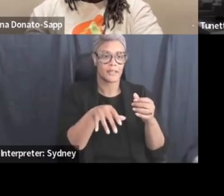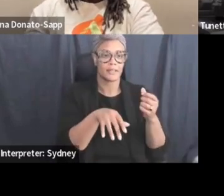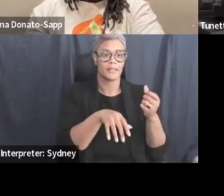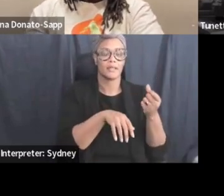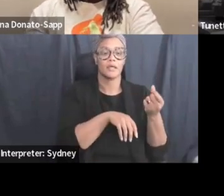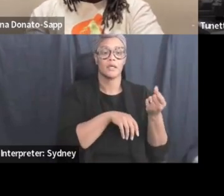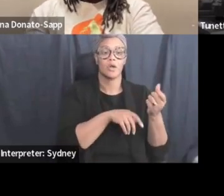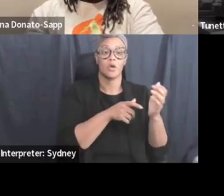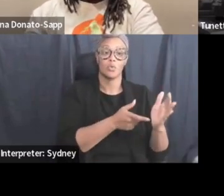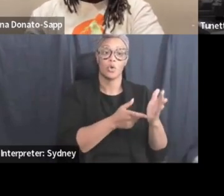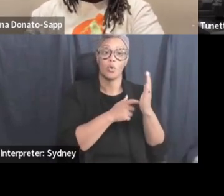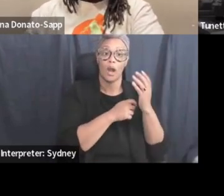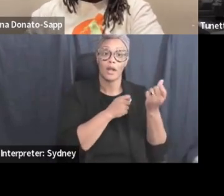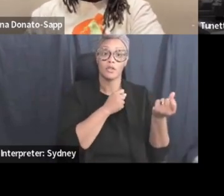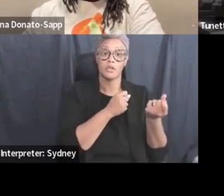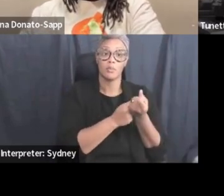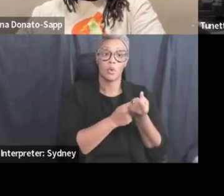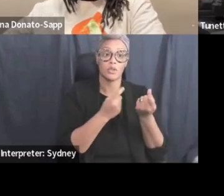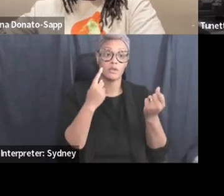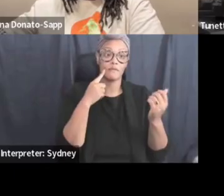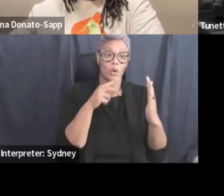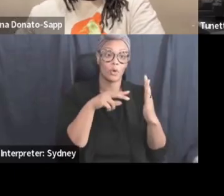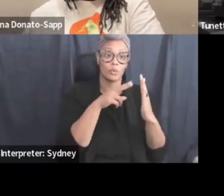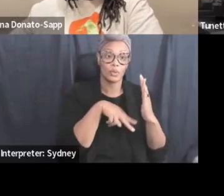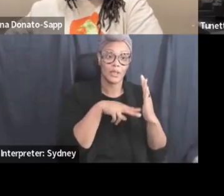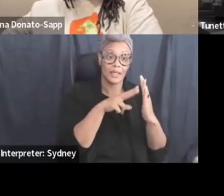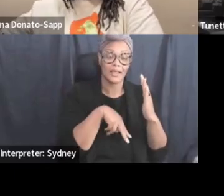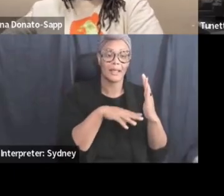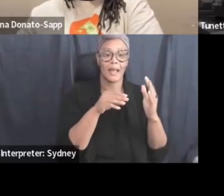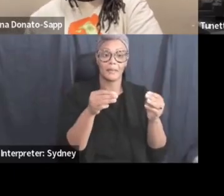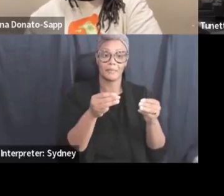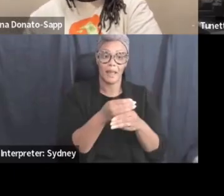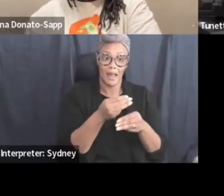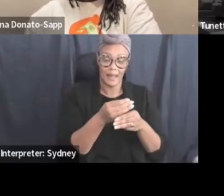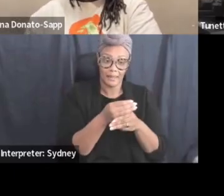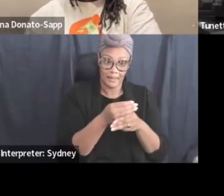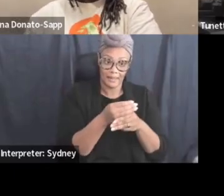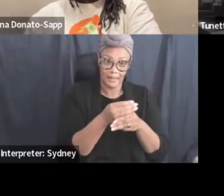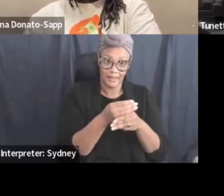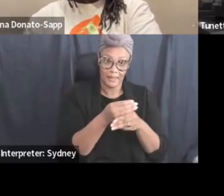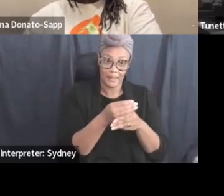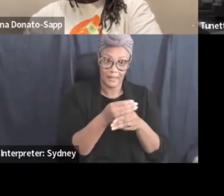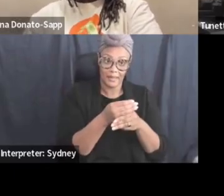when it comes to reading and to math but when it comes to behavior is over representation.